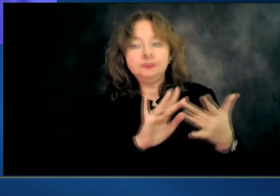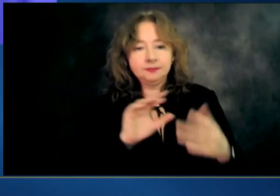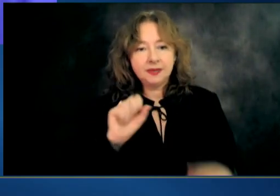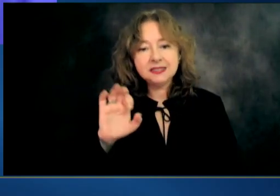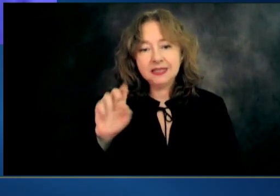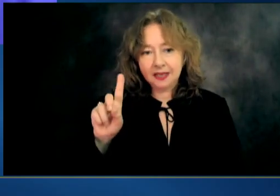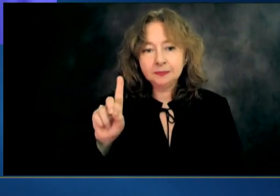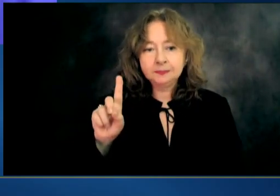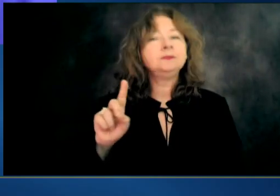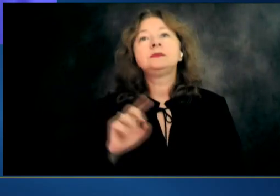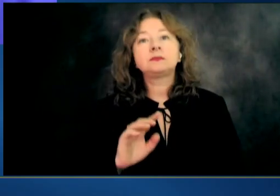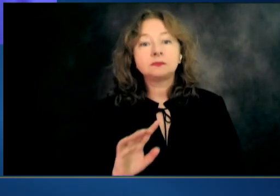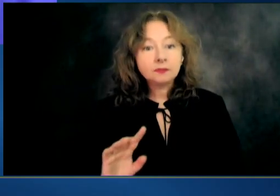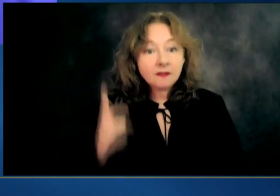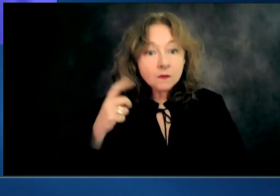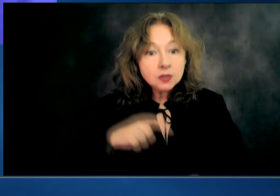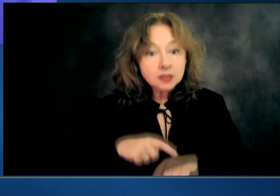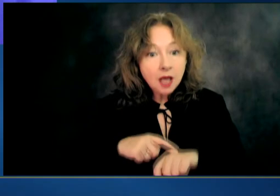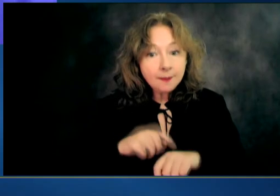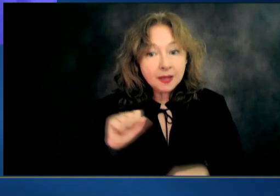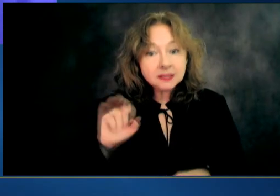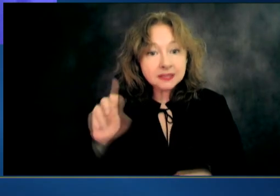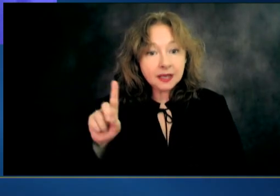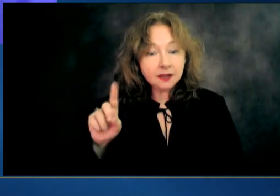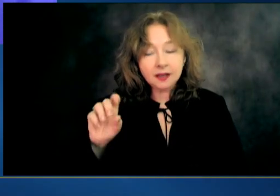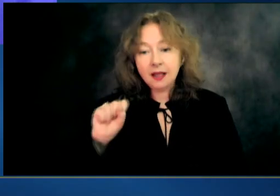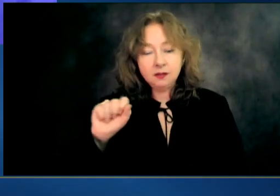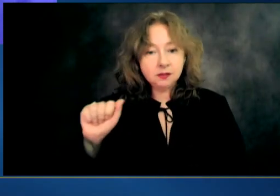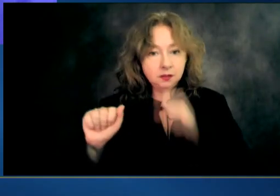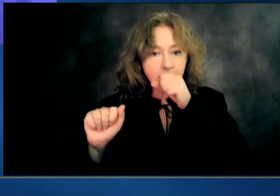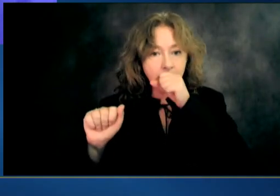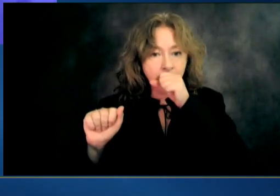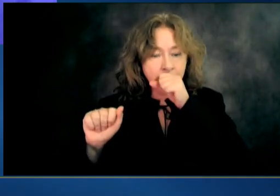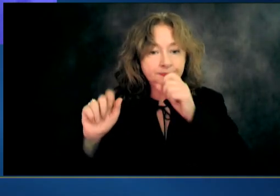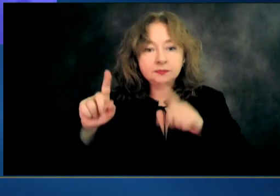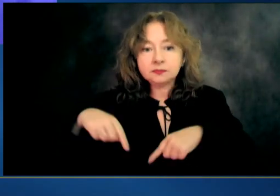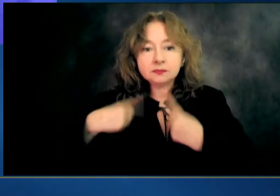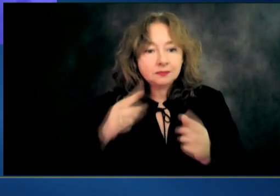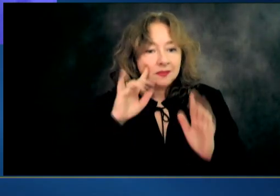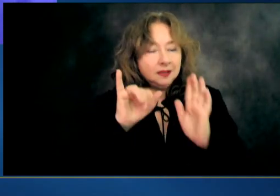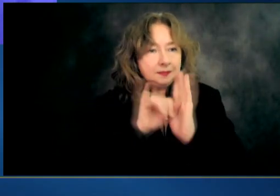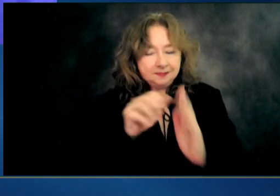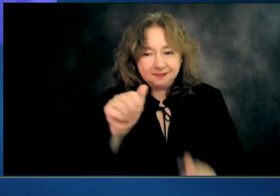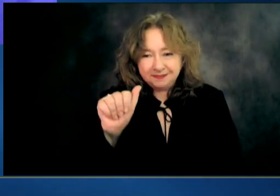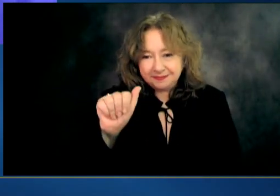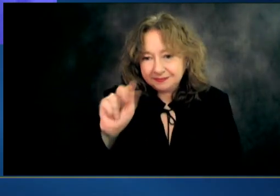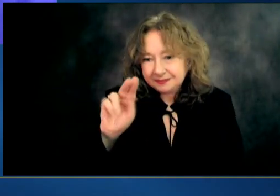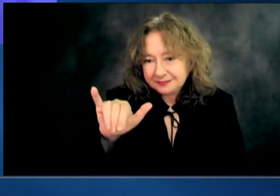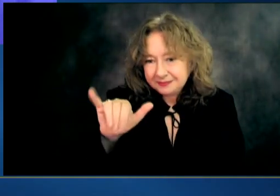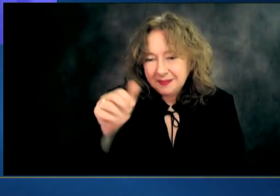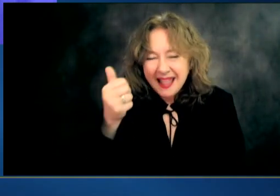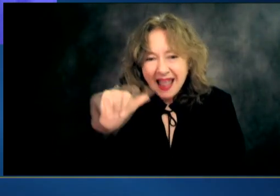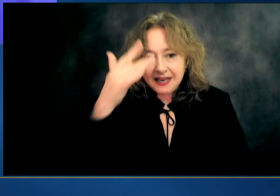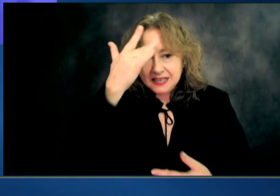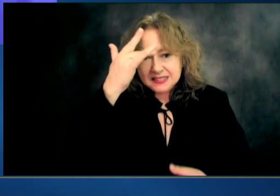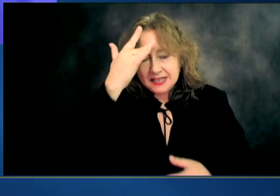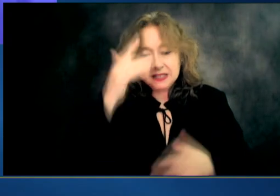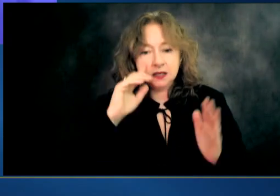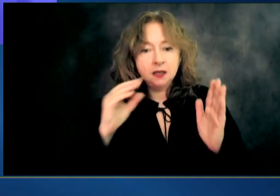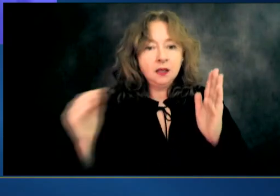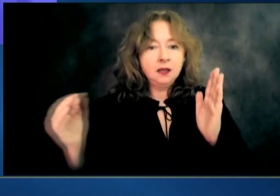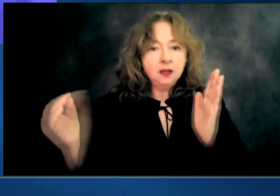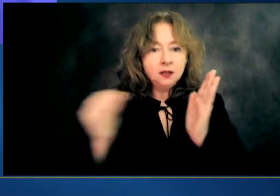the Social Security Administration has identified any disease, any disease, for mention and support.